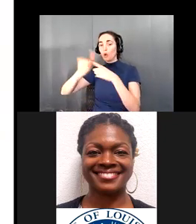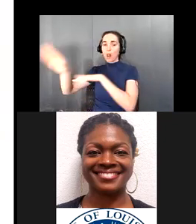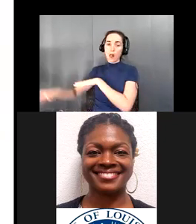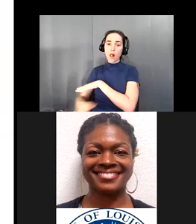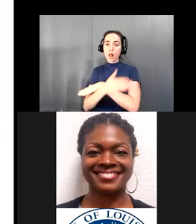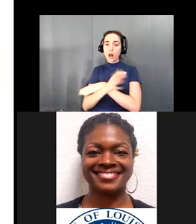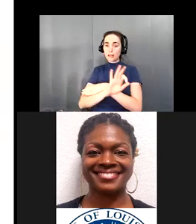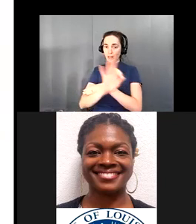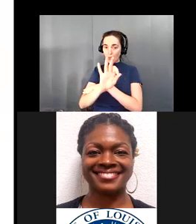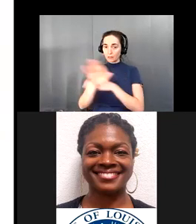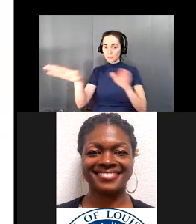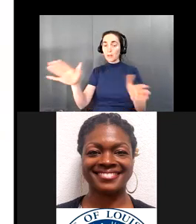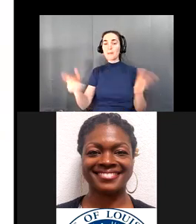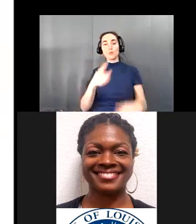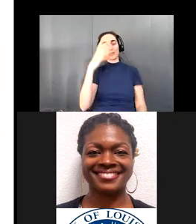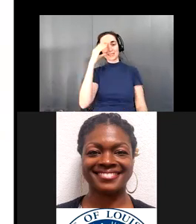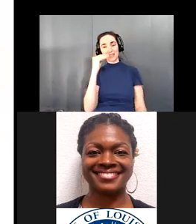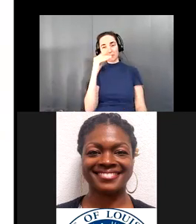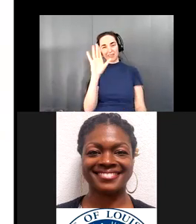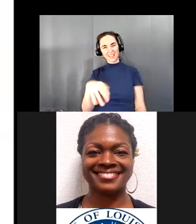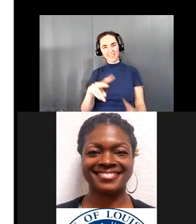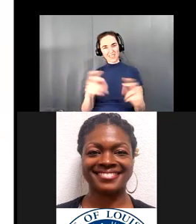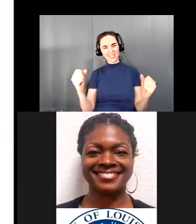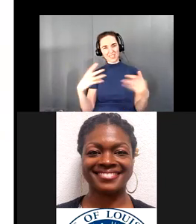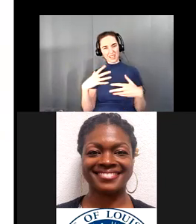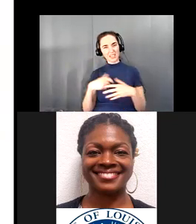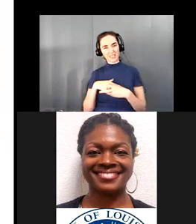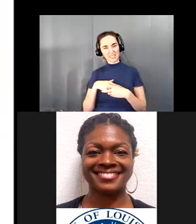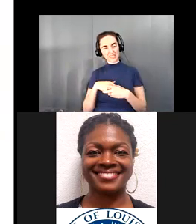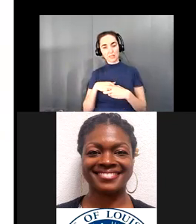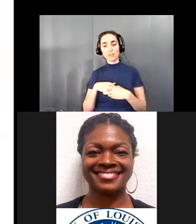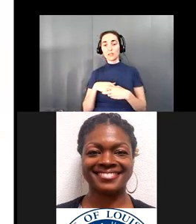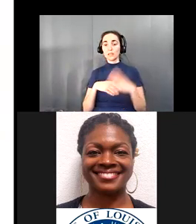you may be asleep. Obviously that's a scary time So, and it will happen quickly and they're